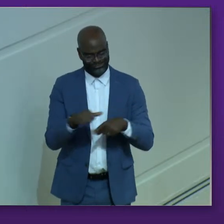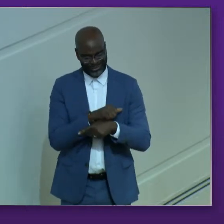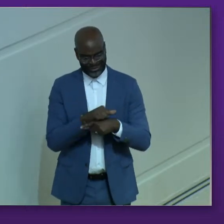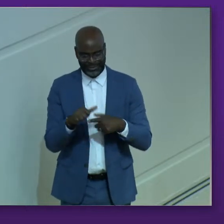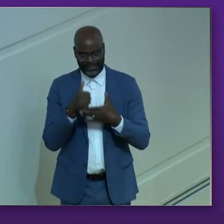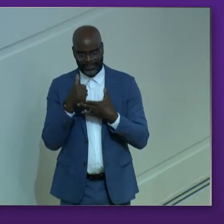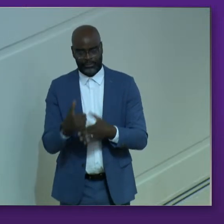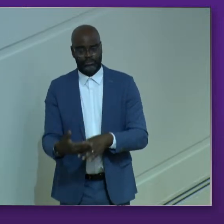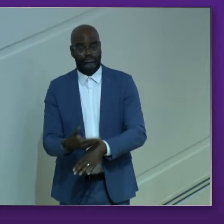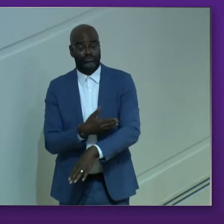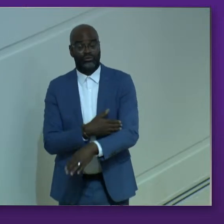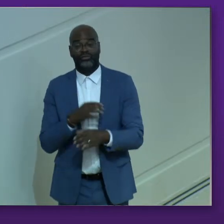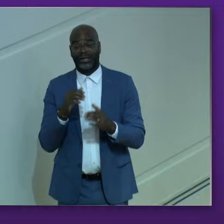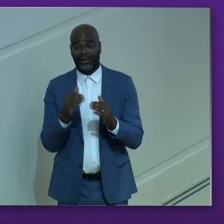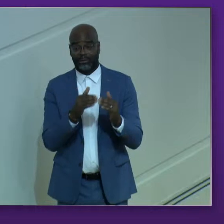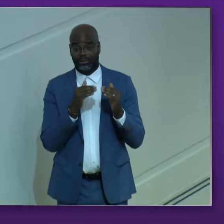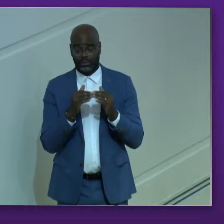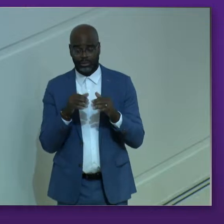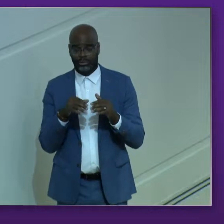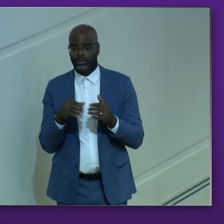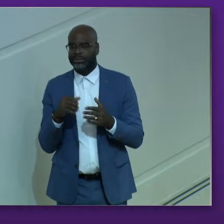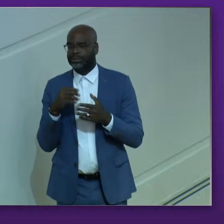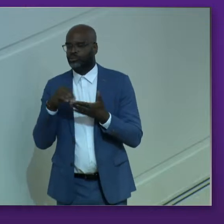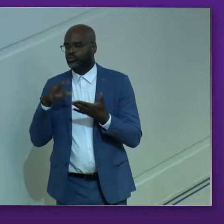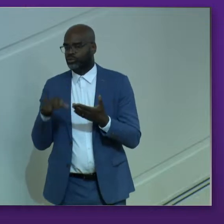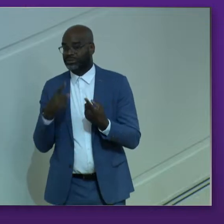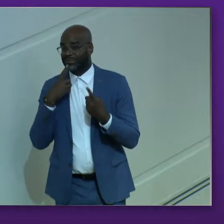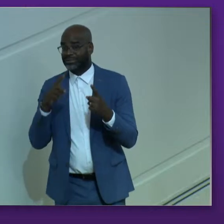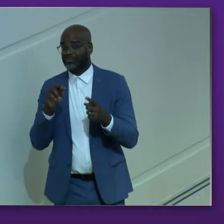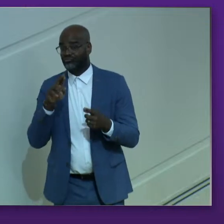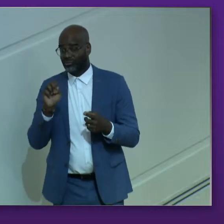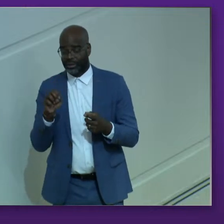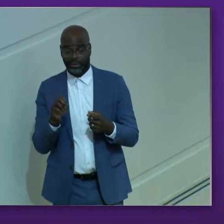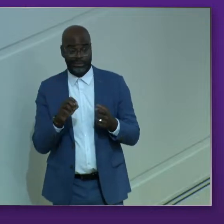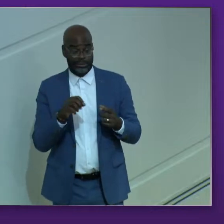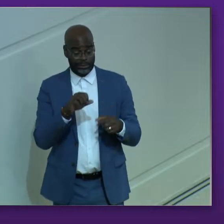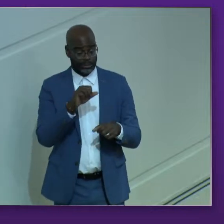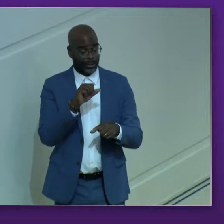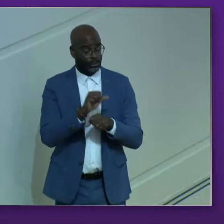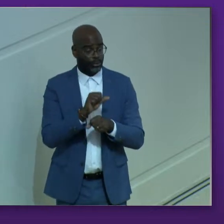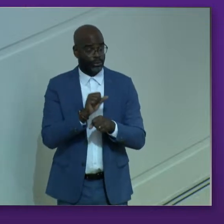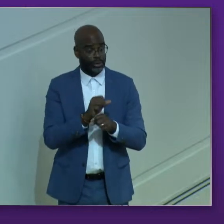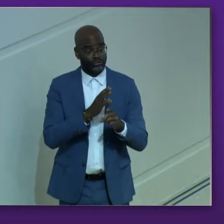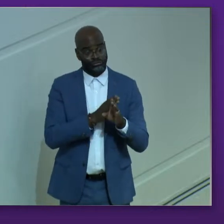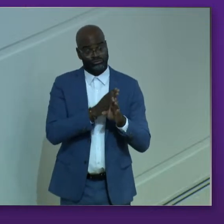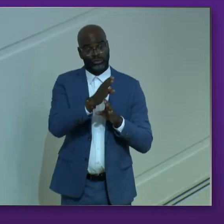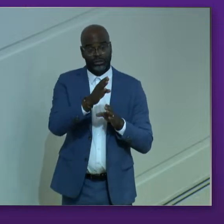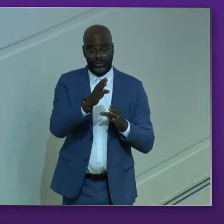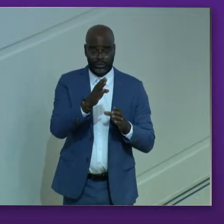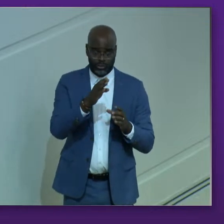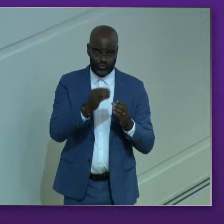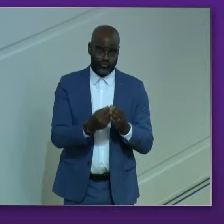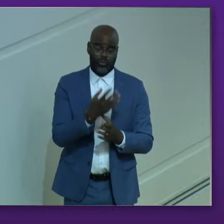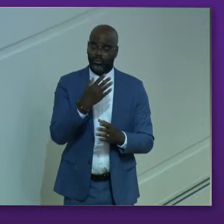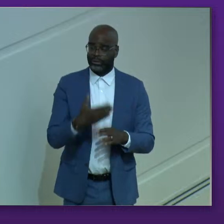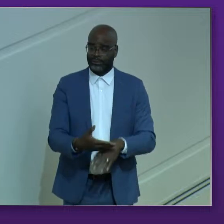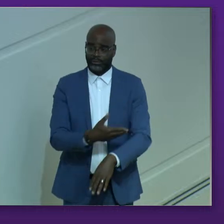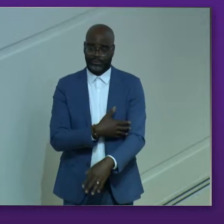INDIVIDUALS DEVELOP AN APPLIED